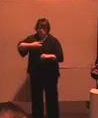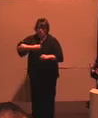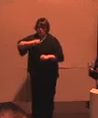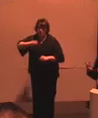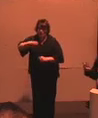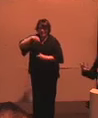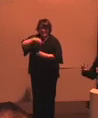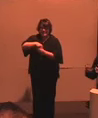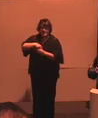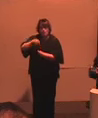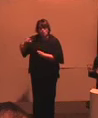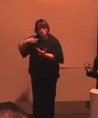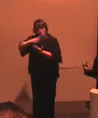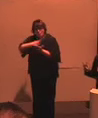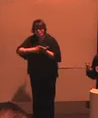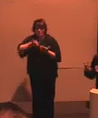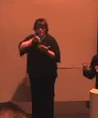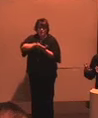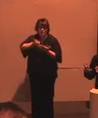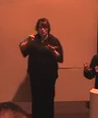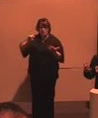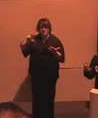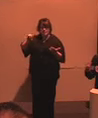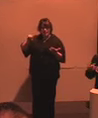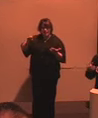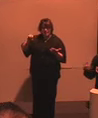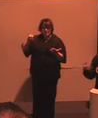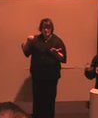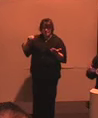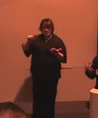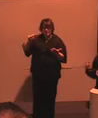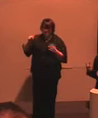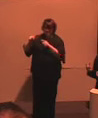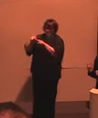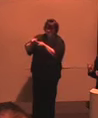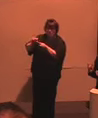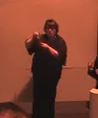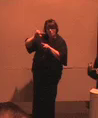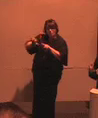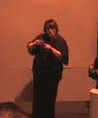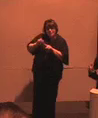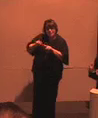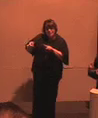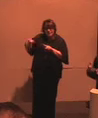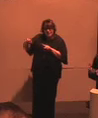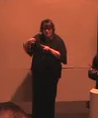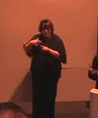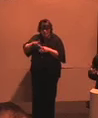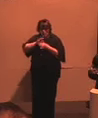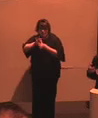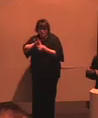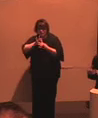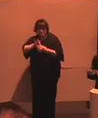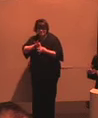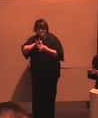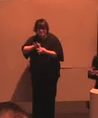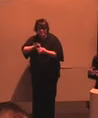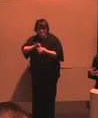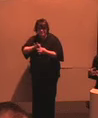Each element has its own relationships to each other to create the new space or new experience.